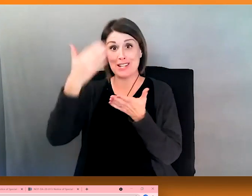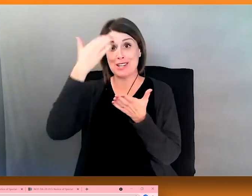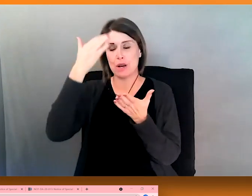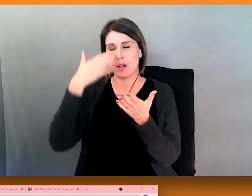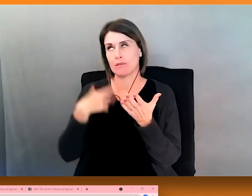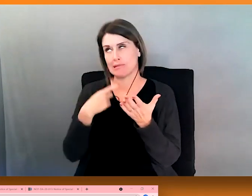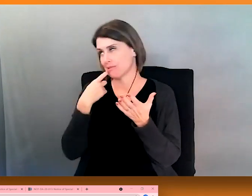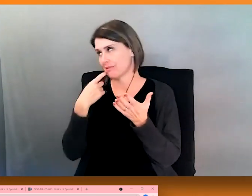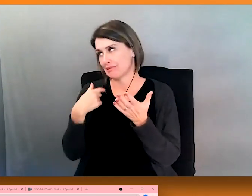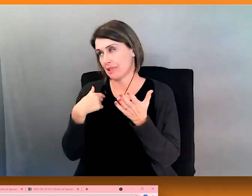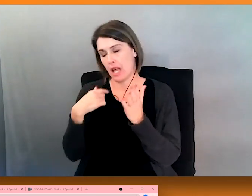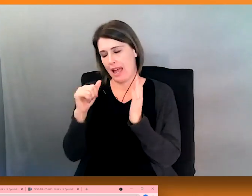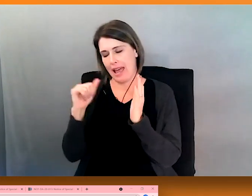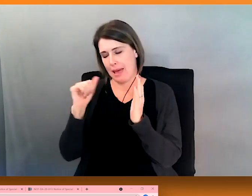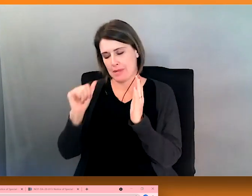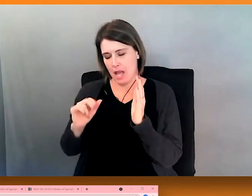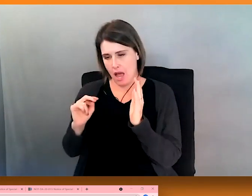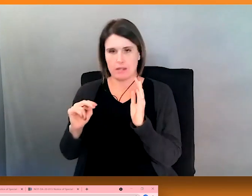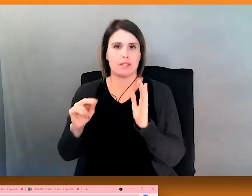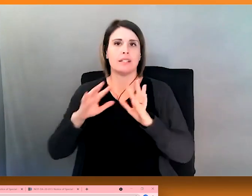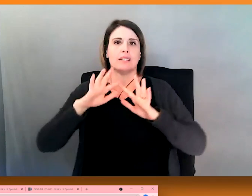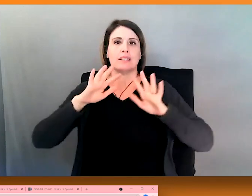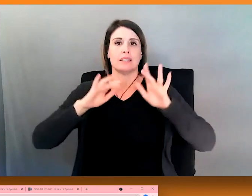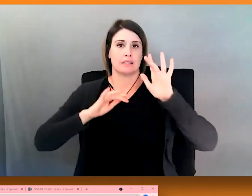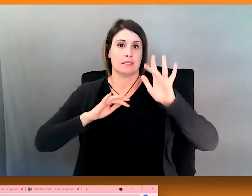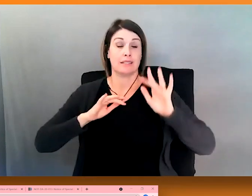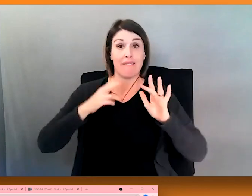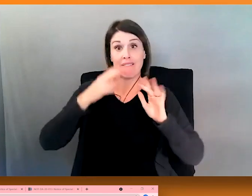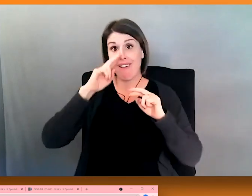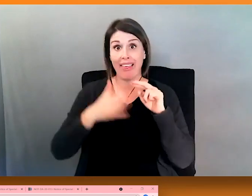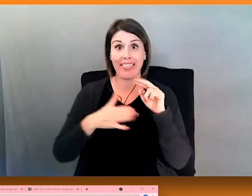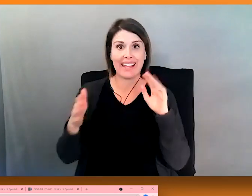and I am addicted-- if I search certain things, fun things,